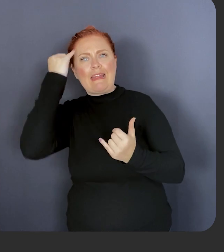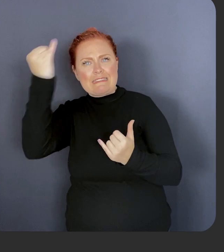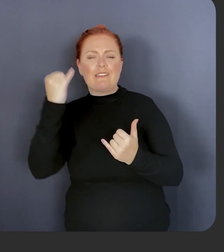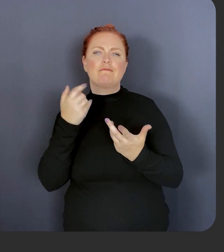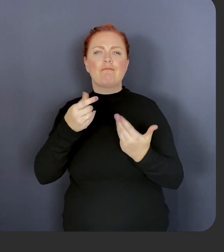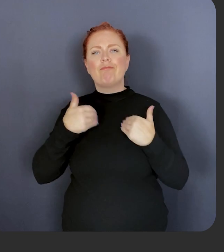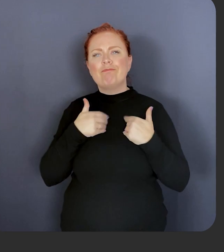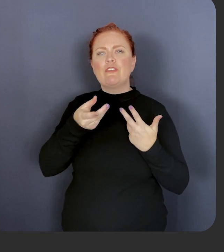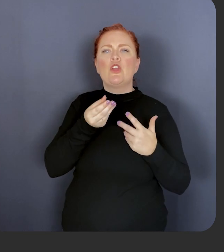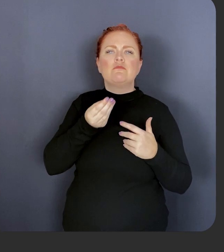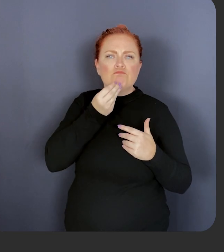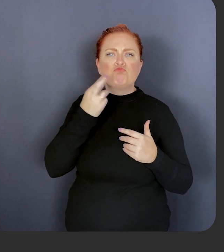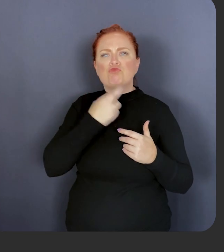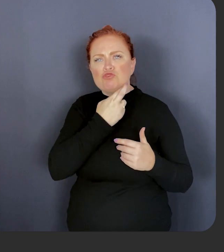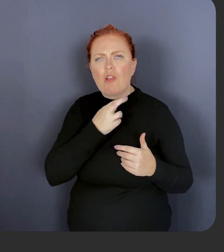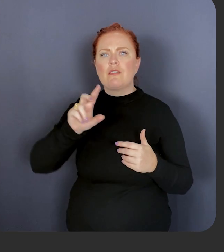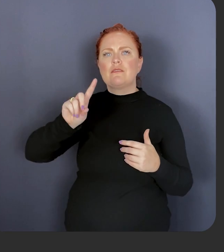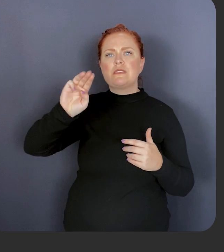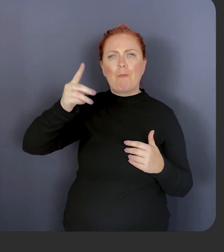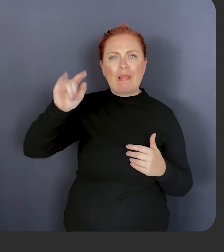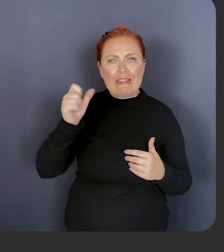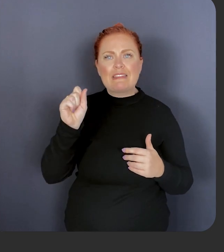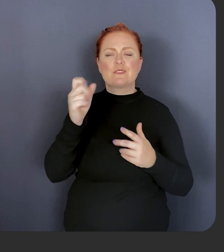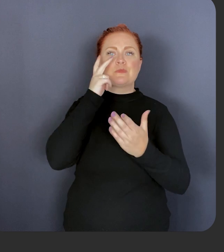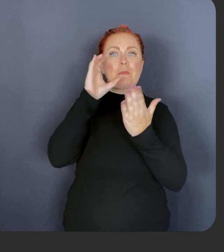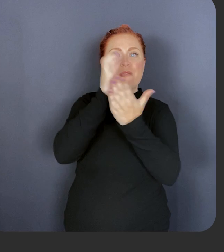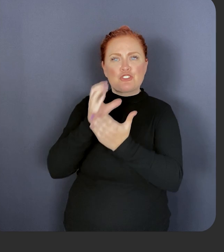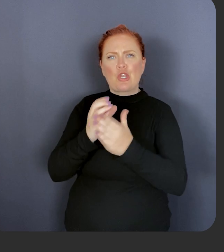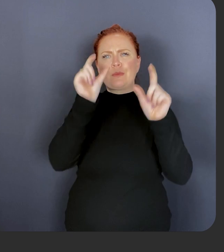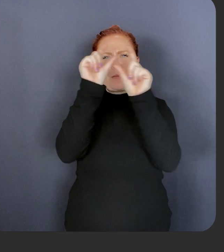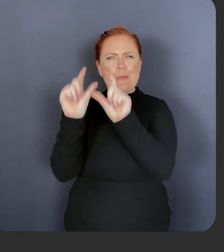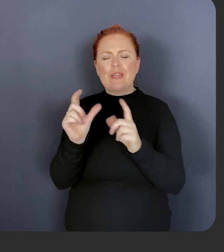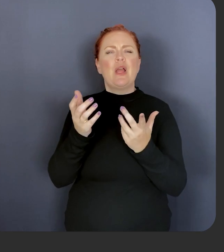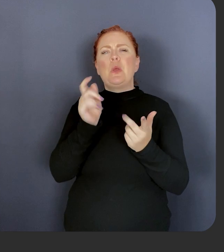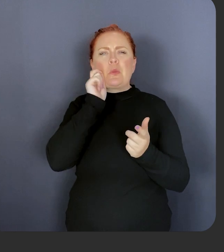is, here's my dumpling preview. This is a super cool, nuanced dumpling shop